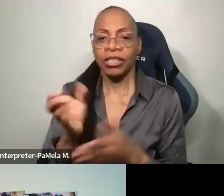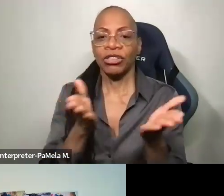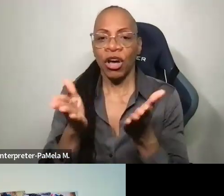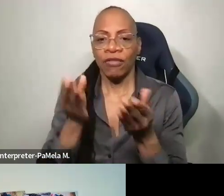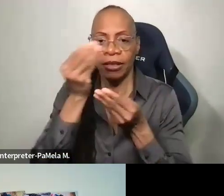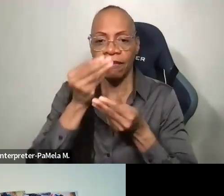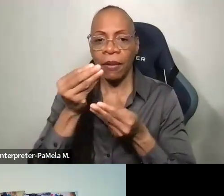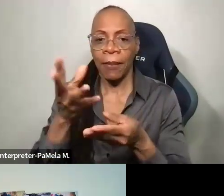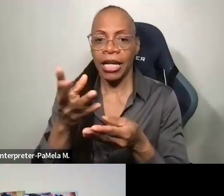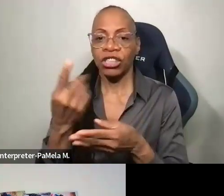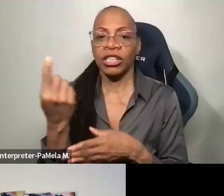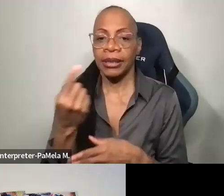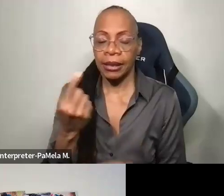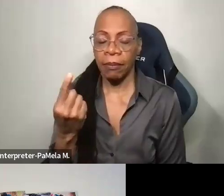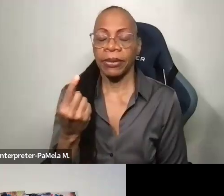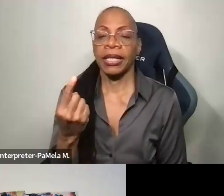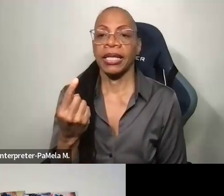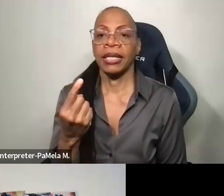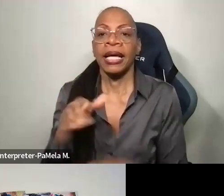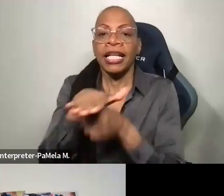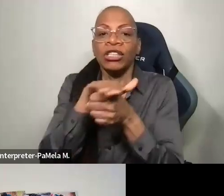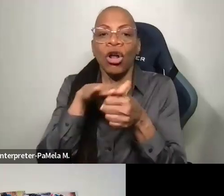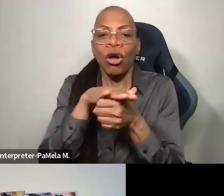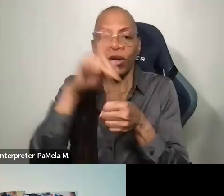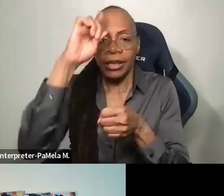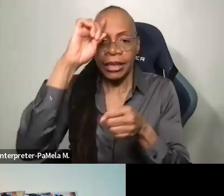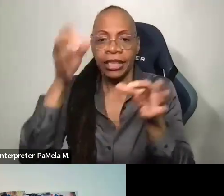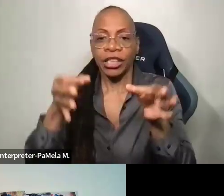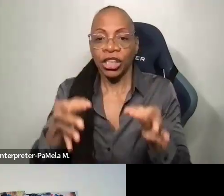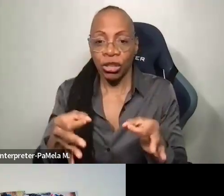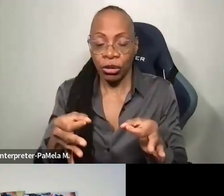that is something that is a locally determined thing.